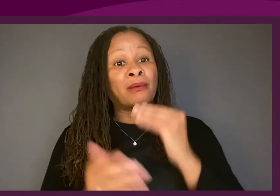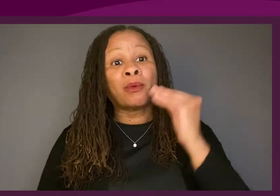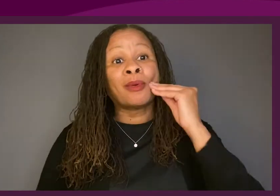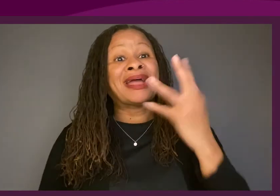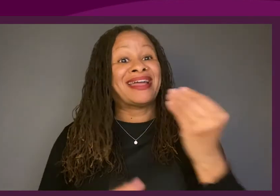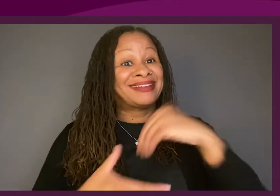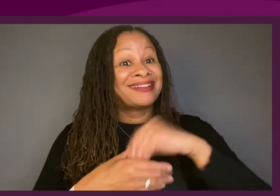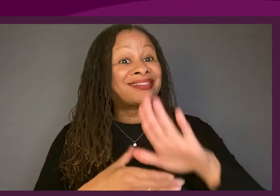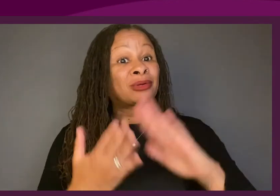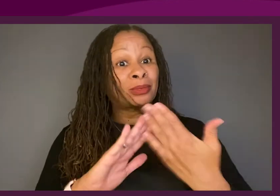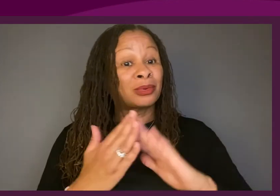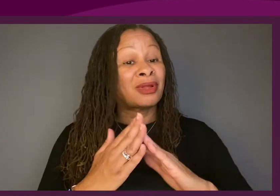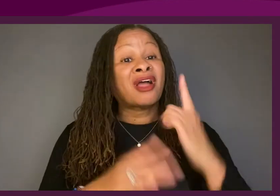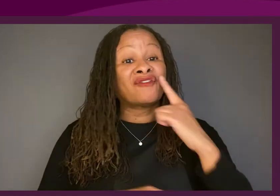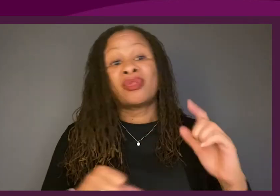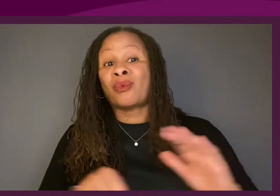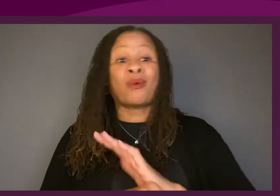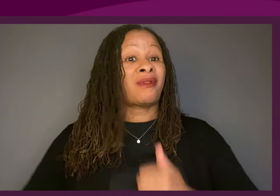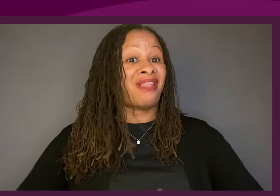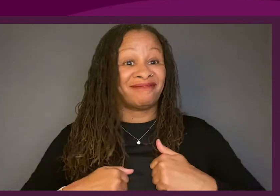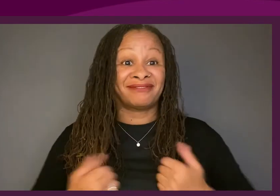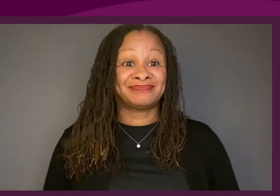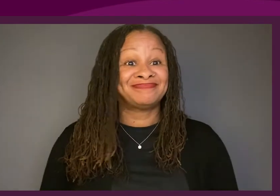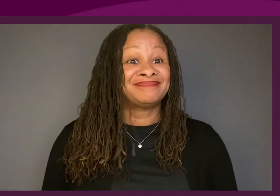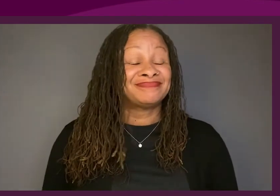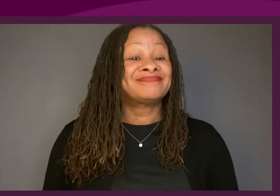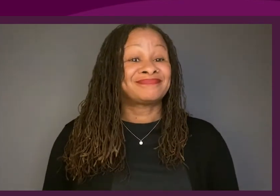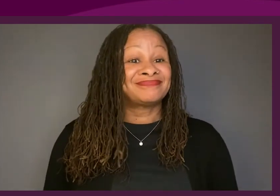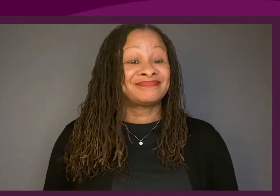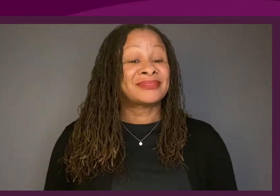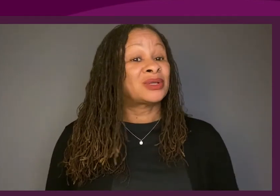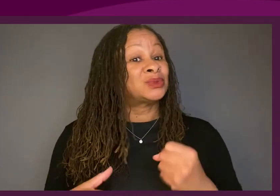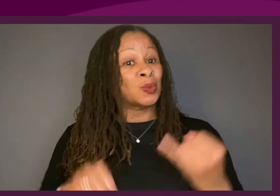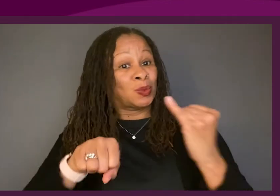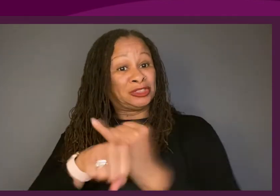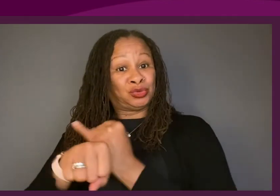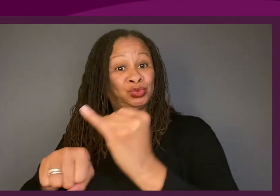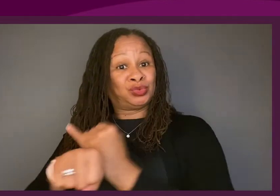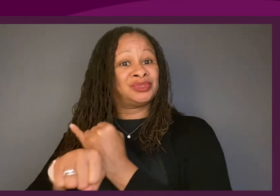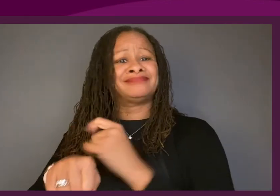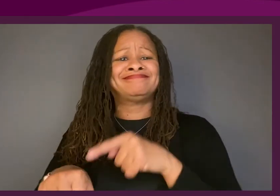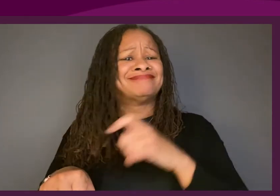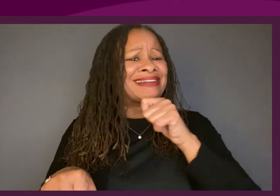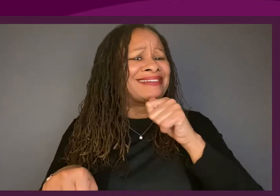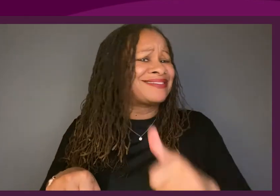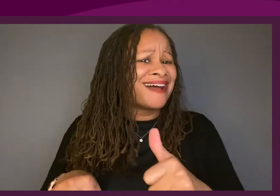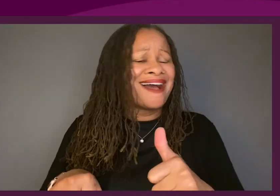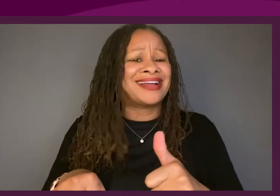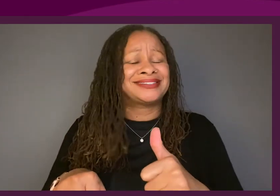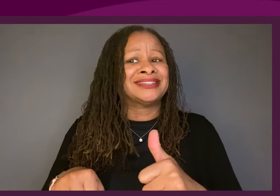institutions are not an inevitable part of the aging process.